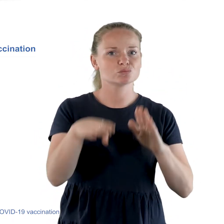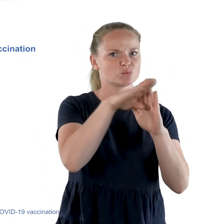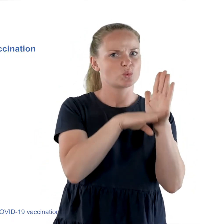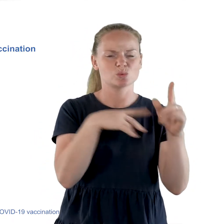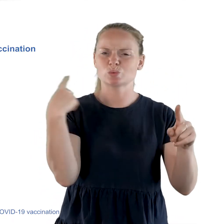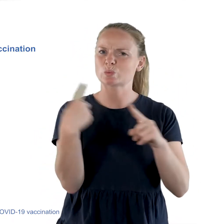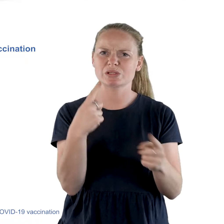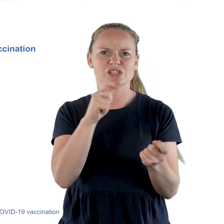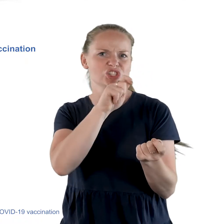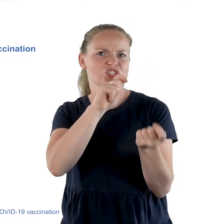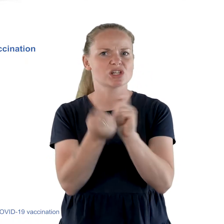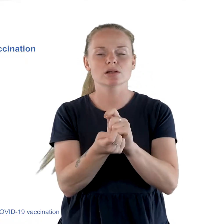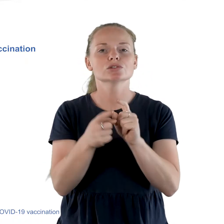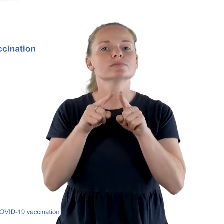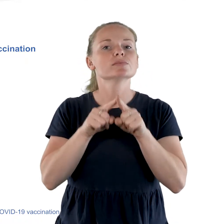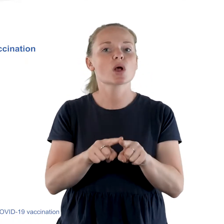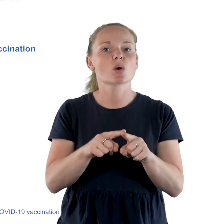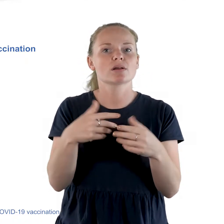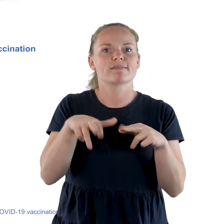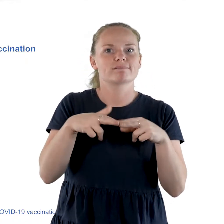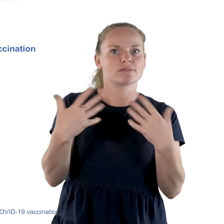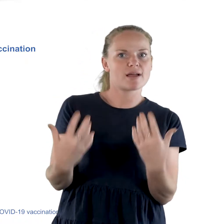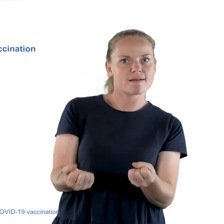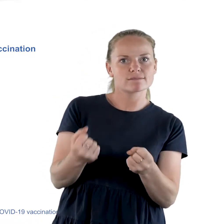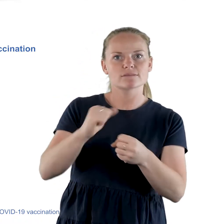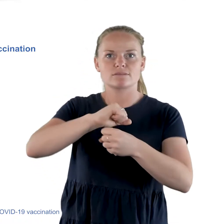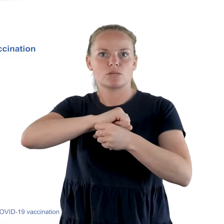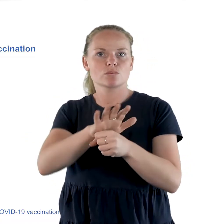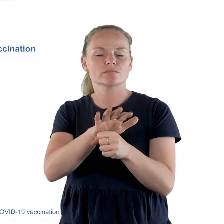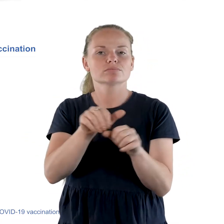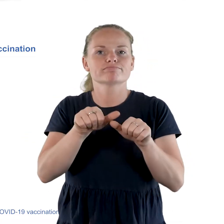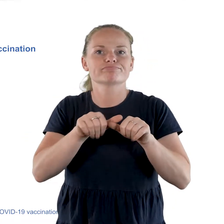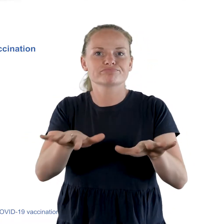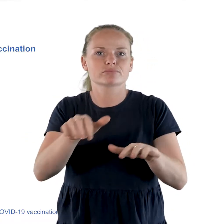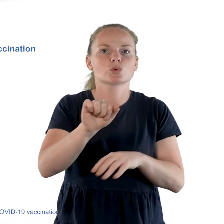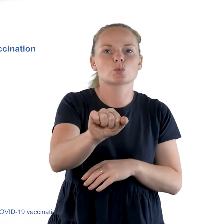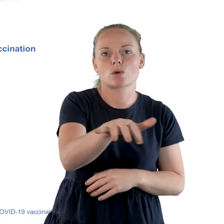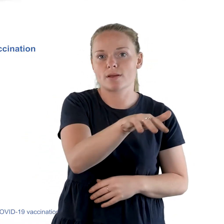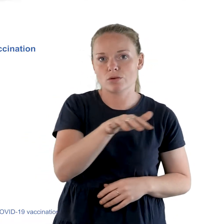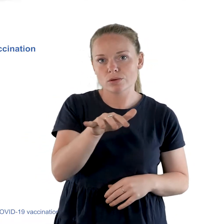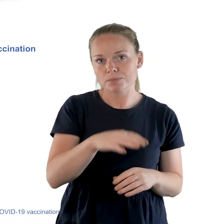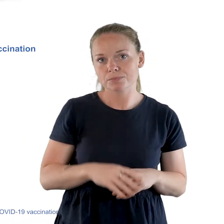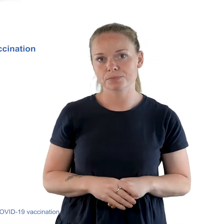This advice may change in the event of a COVID-19 outbreak in your local area.